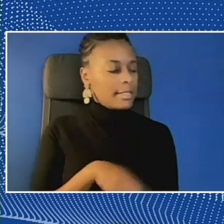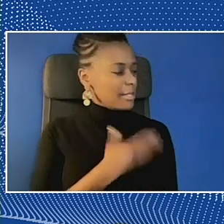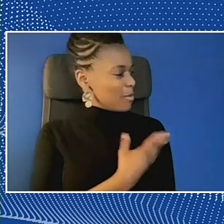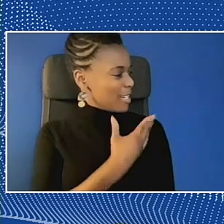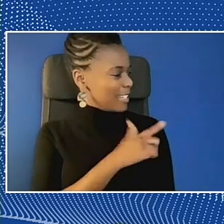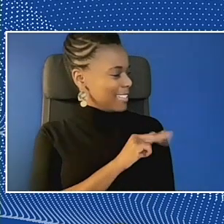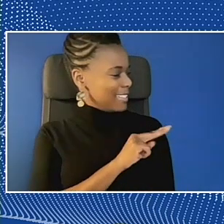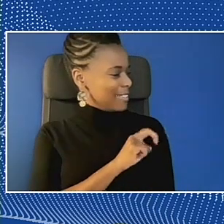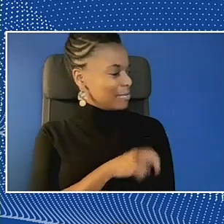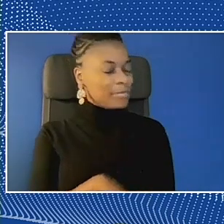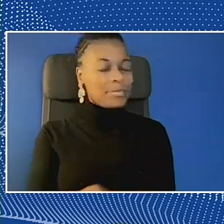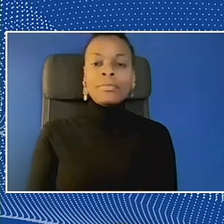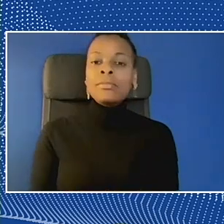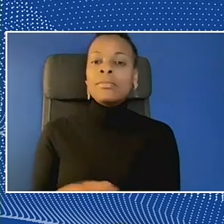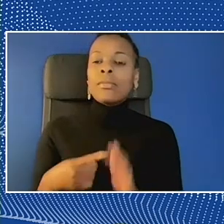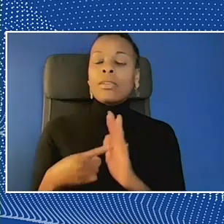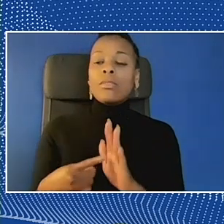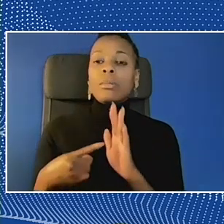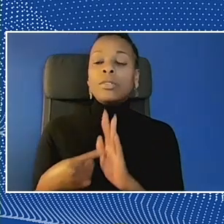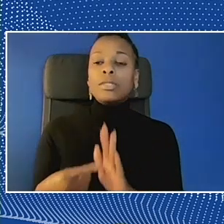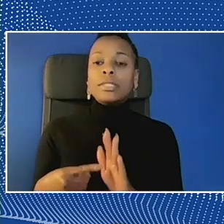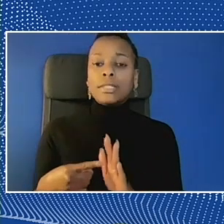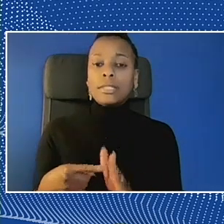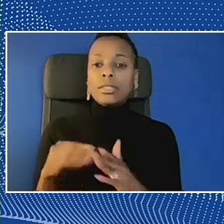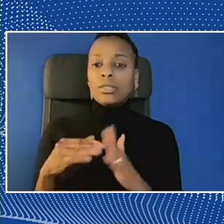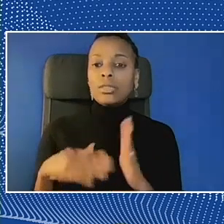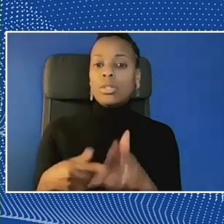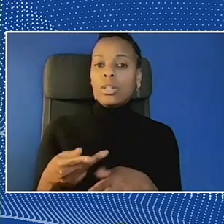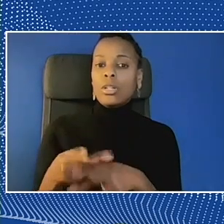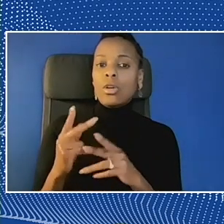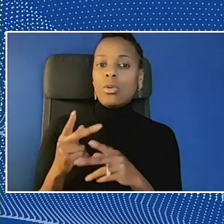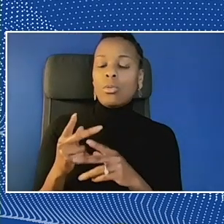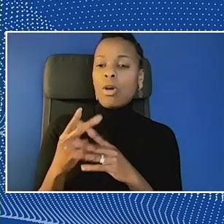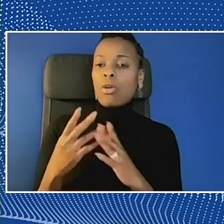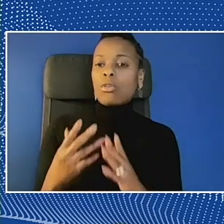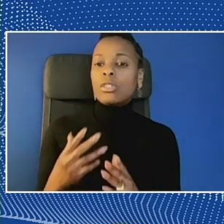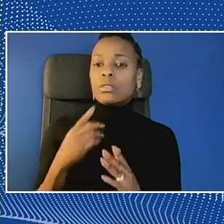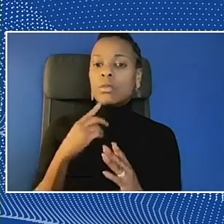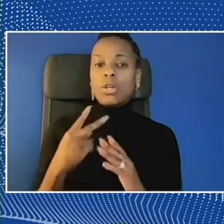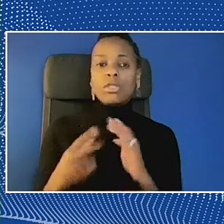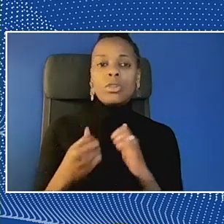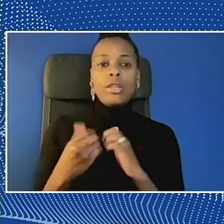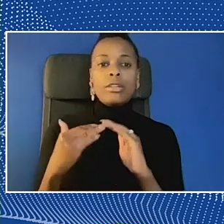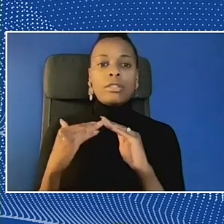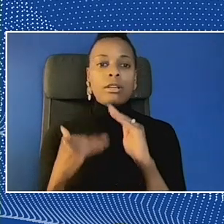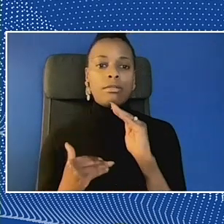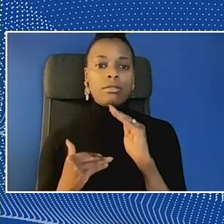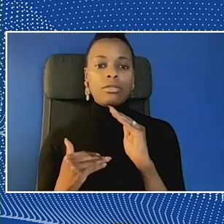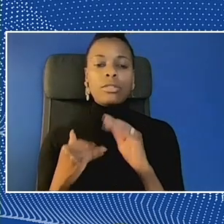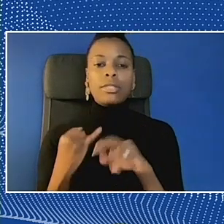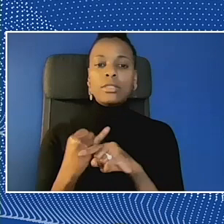Representing student loan borrowers from institutions two year or less, we are joined by Ashley Pizzuti. Good morning.